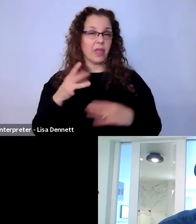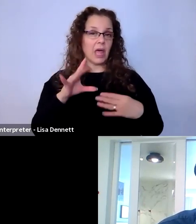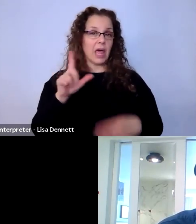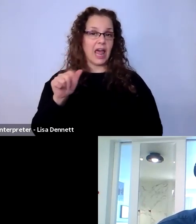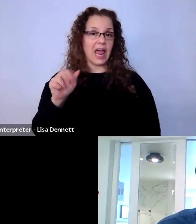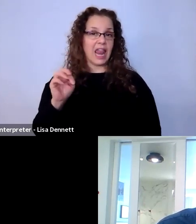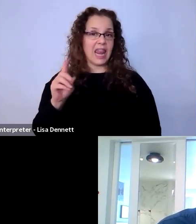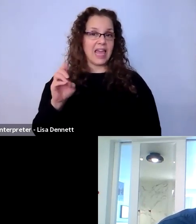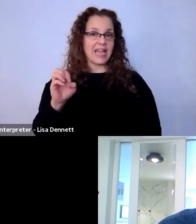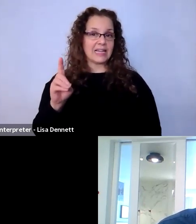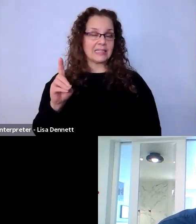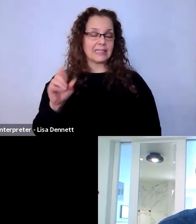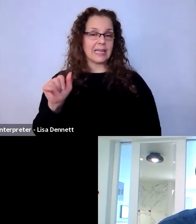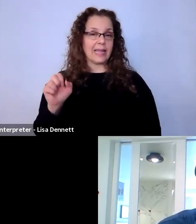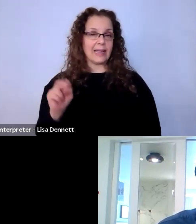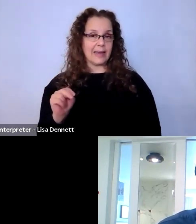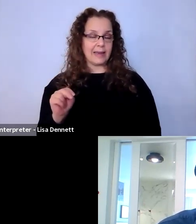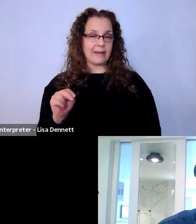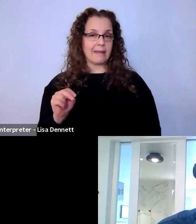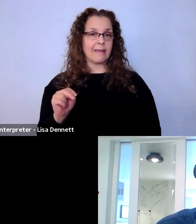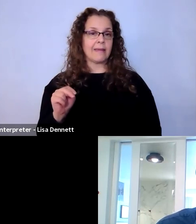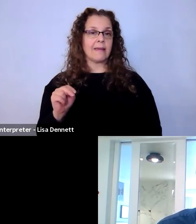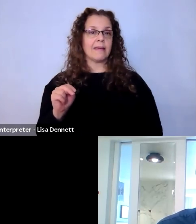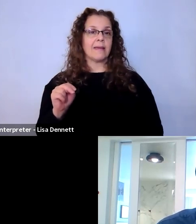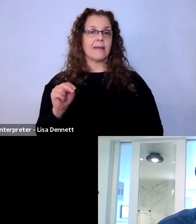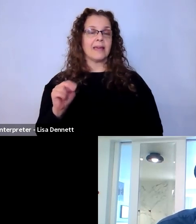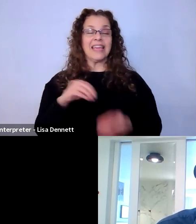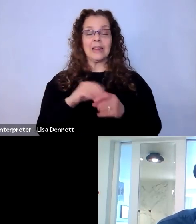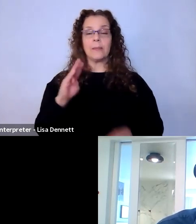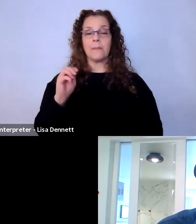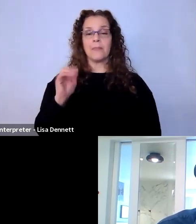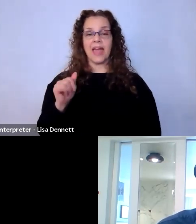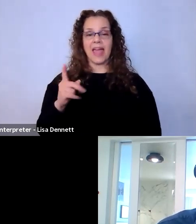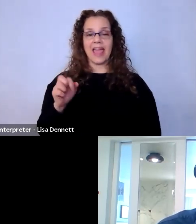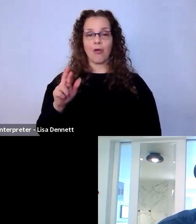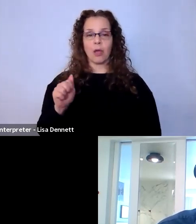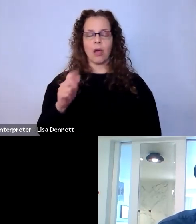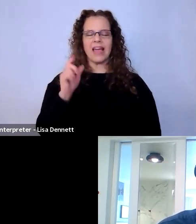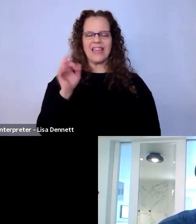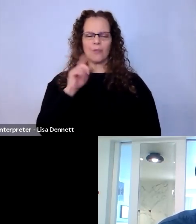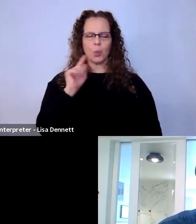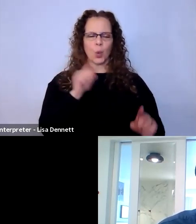area that has 18 sessions, if you go to accessibility camp Bay dot O rg.